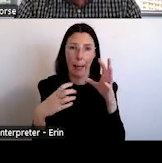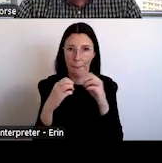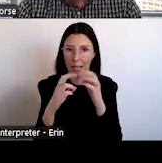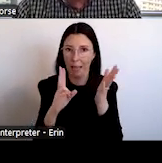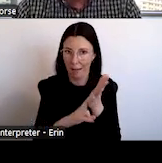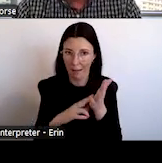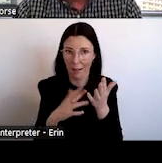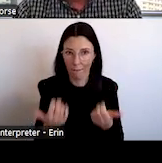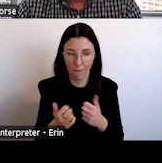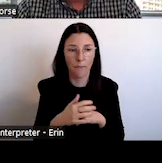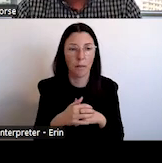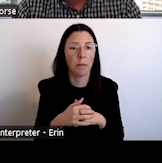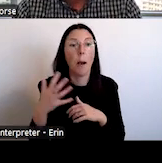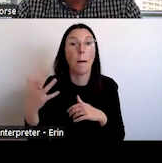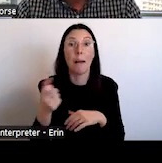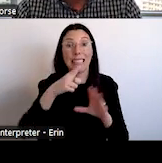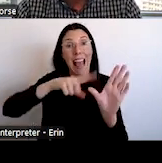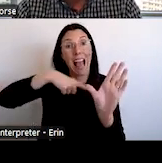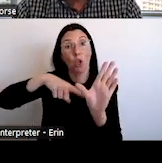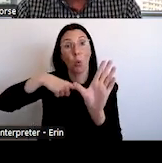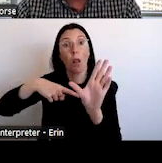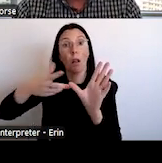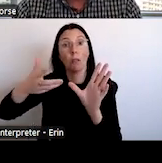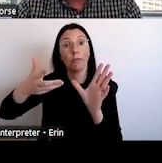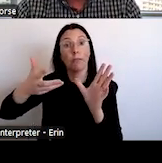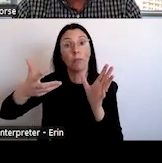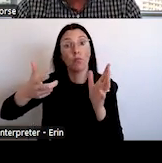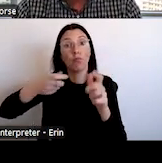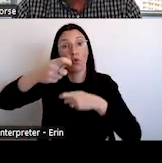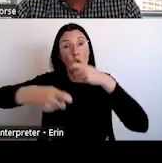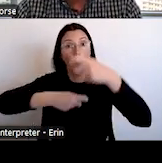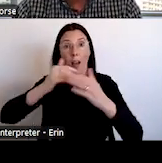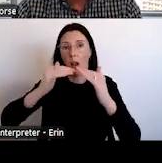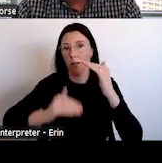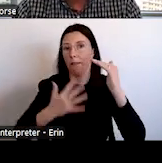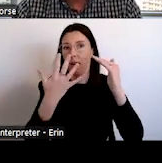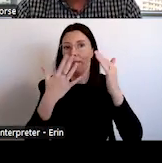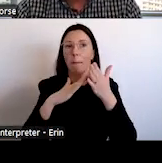you must have an annual turnover of less than $5 million for the calendar year of 2024, or the